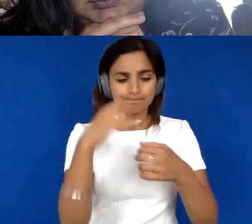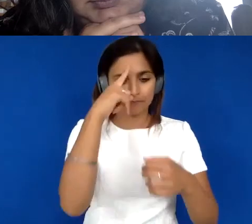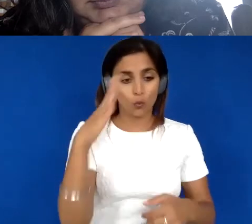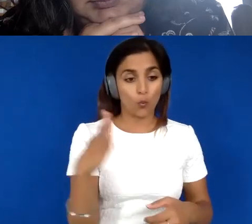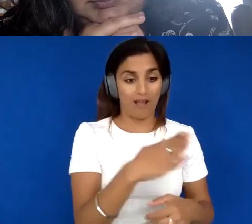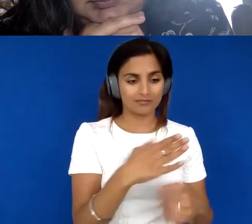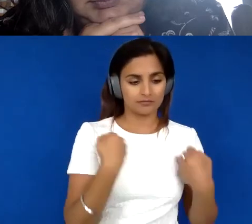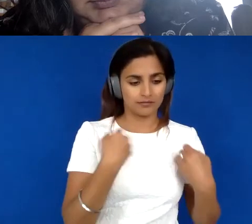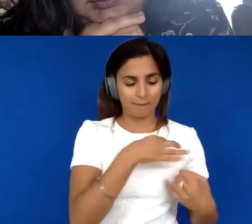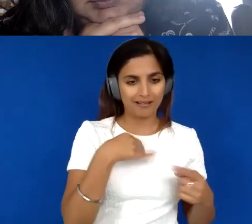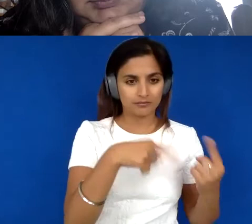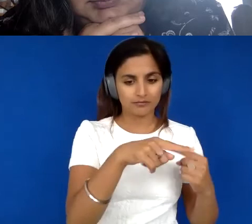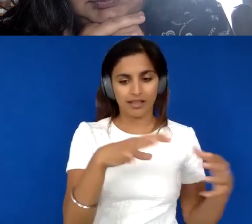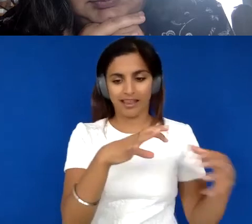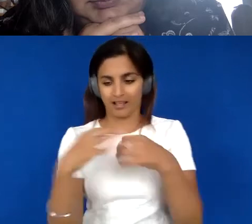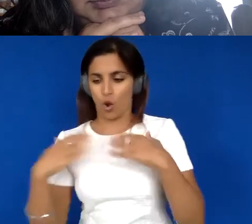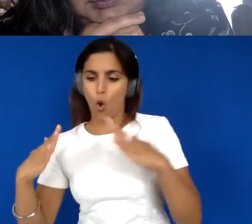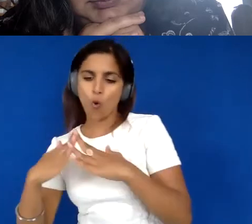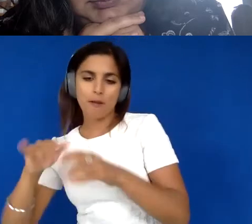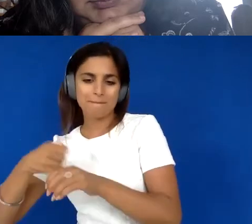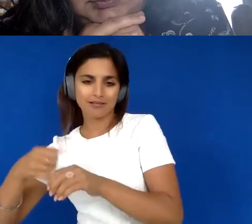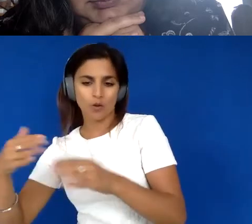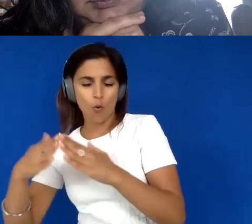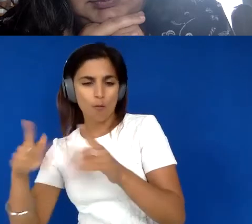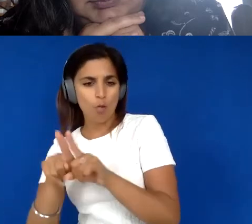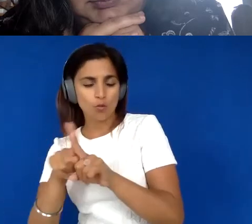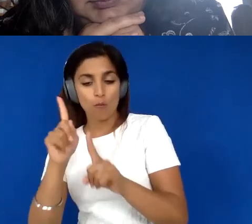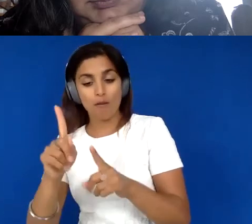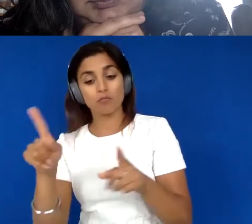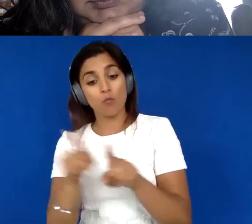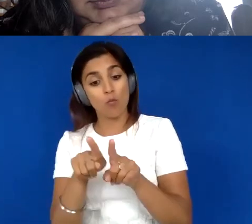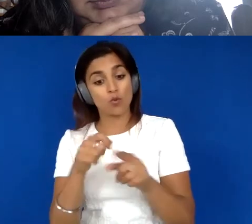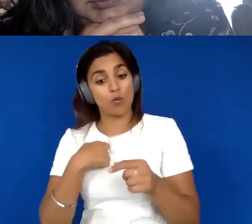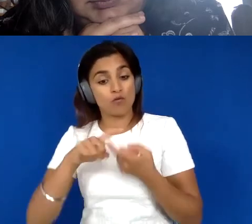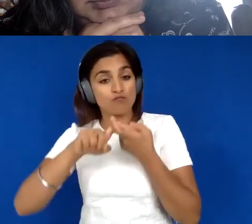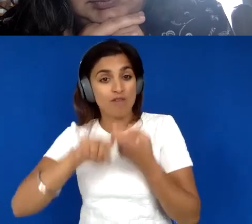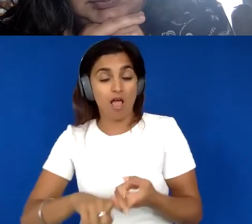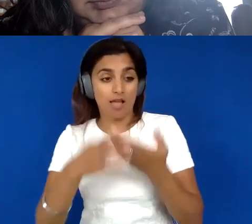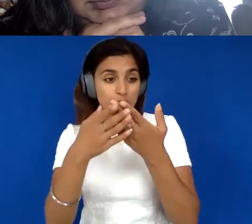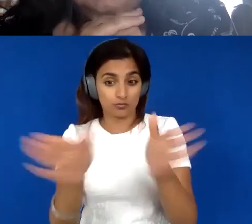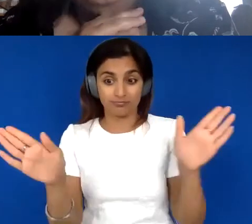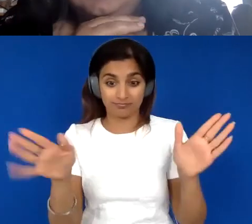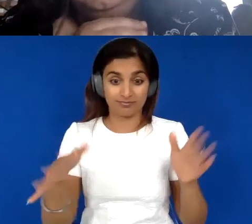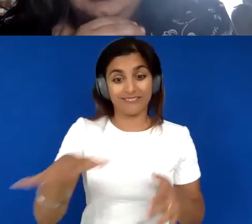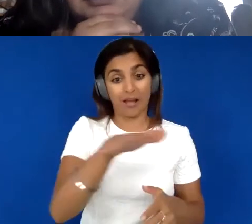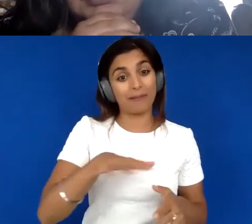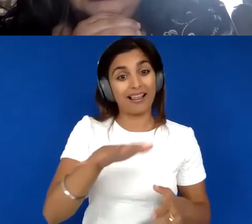this sort of like home remedies that my family has, has been also just relying on a more expansive notion of family for myself and making sure I'm finding